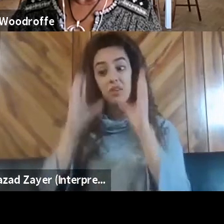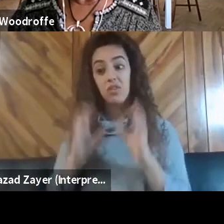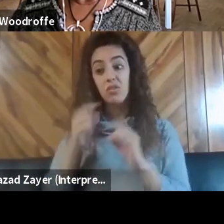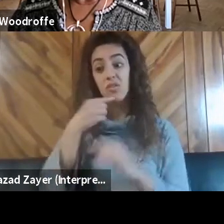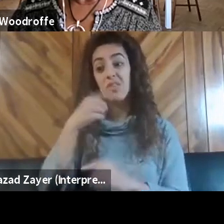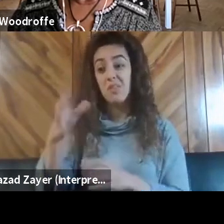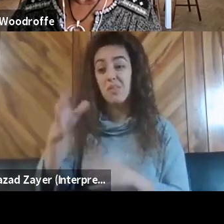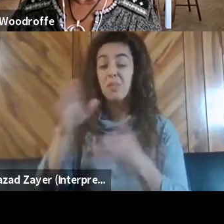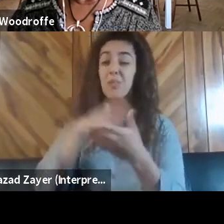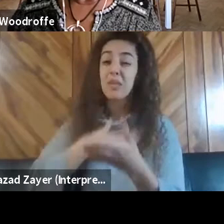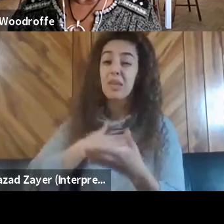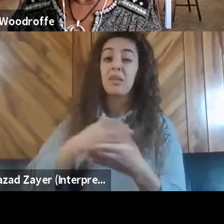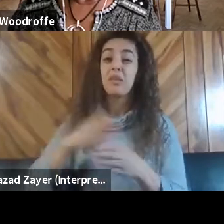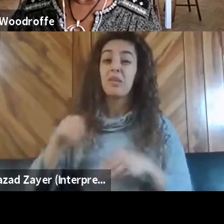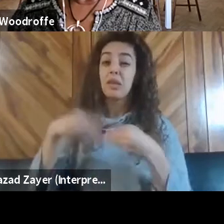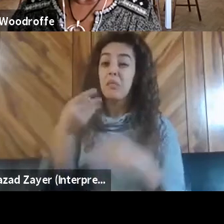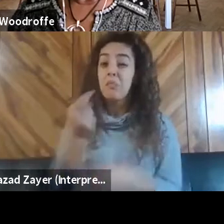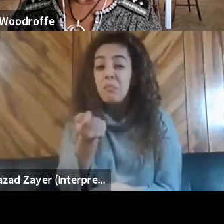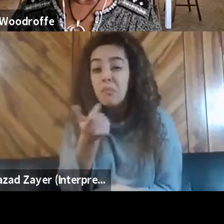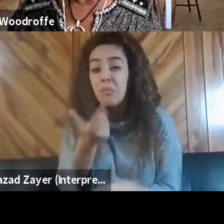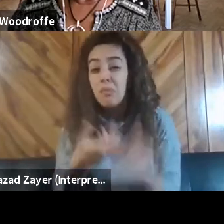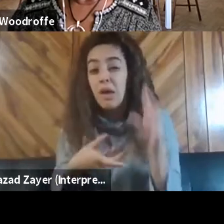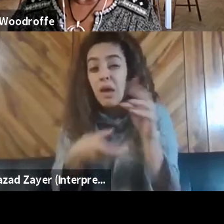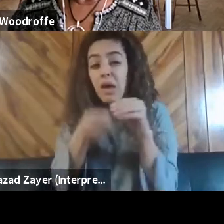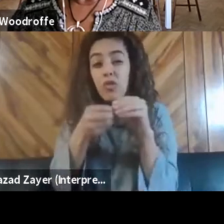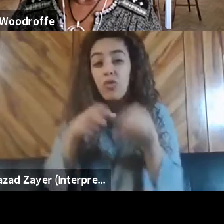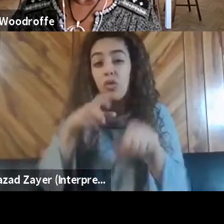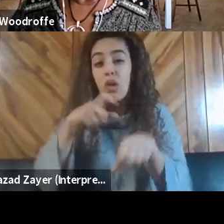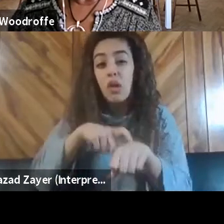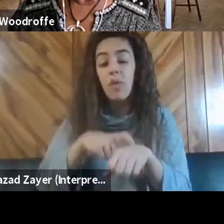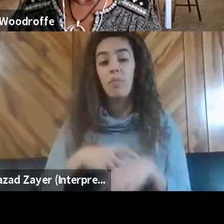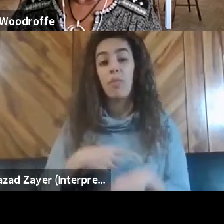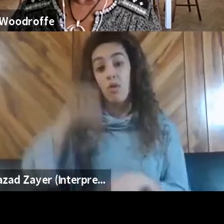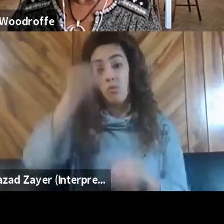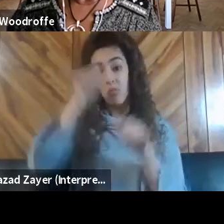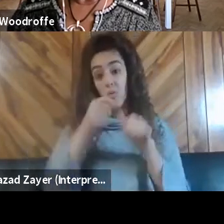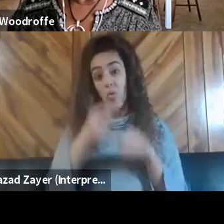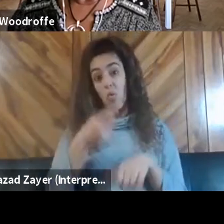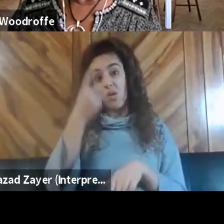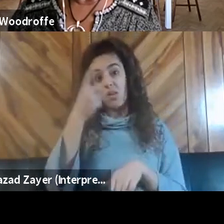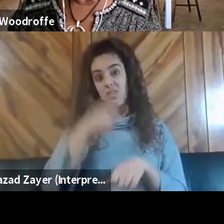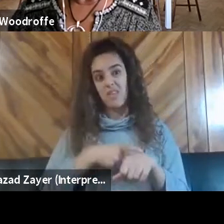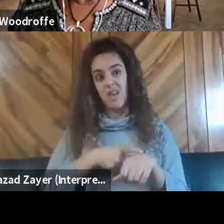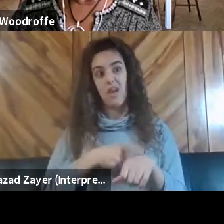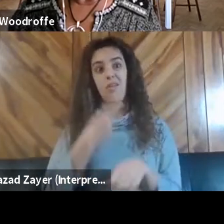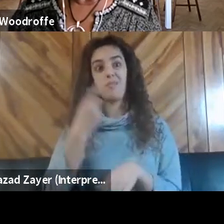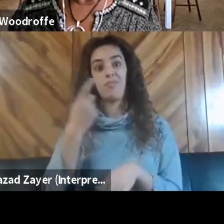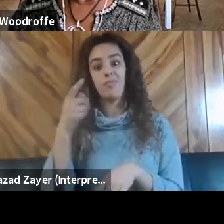was in, he was in high school. And because of the schedule, one